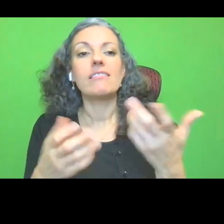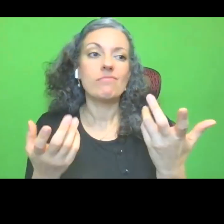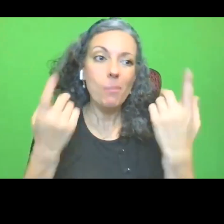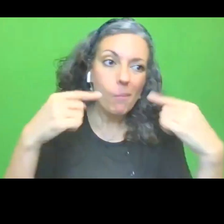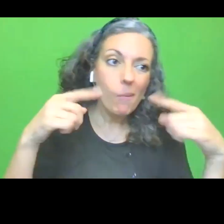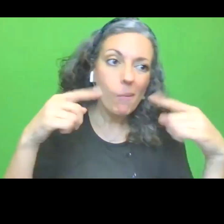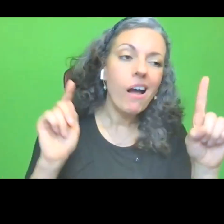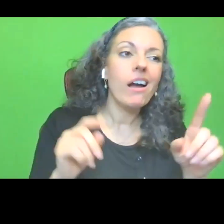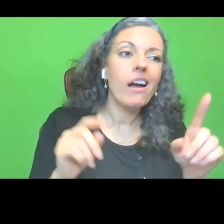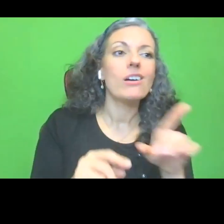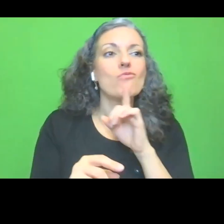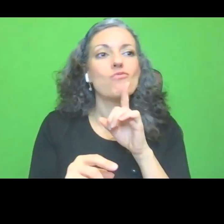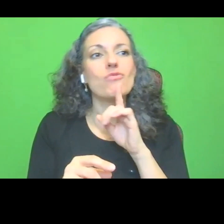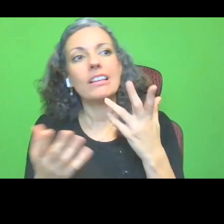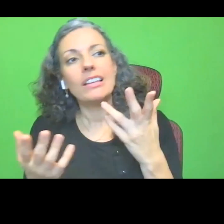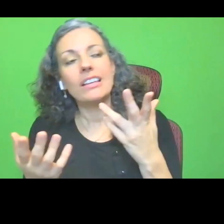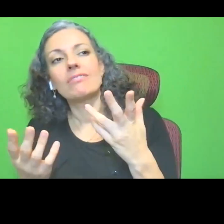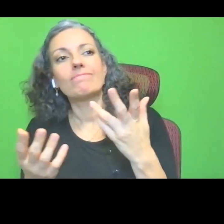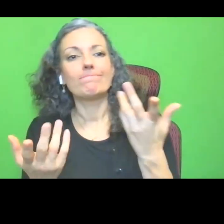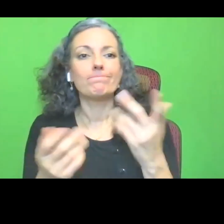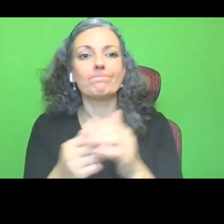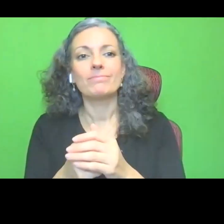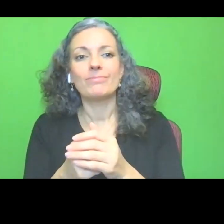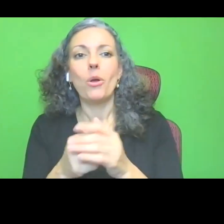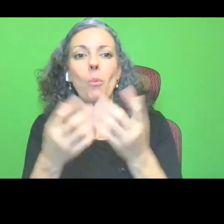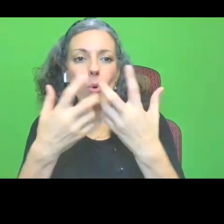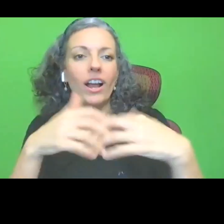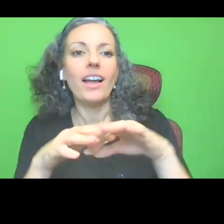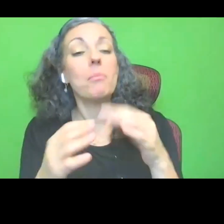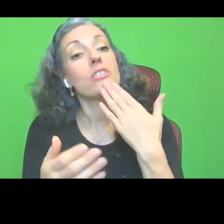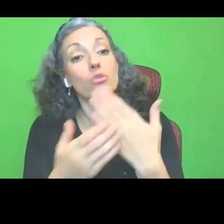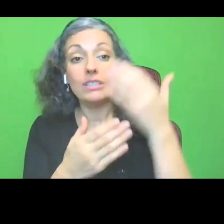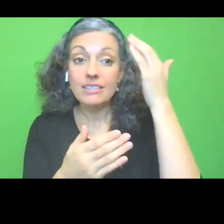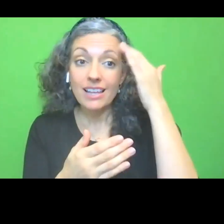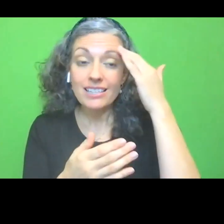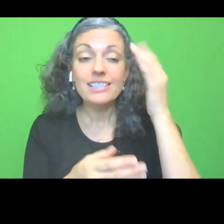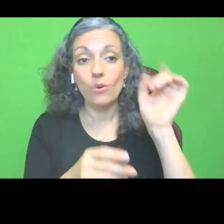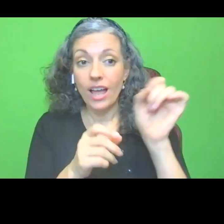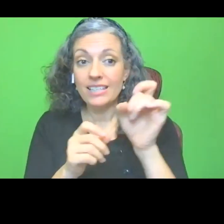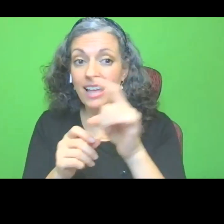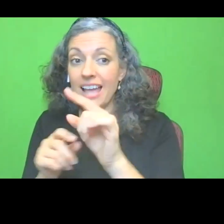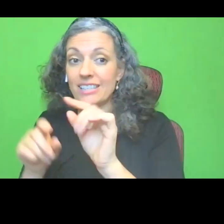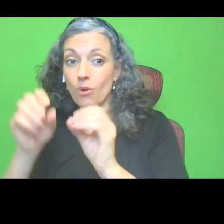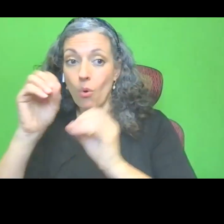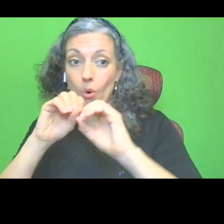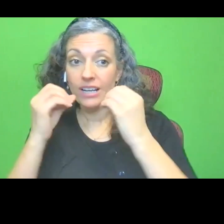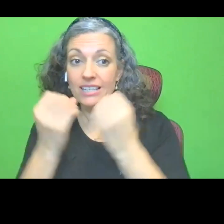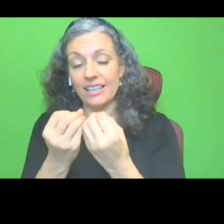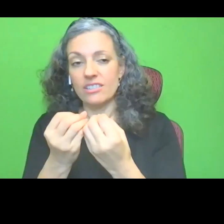lean on compliance. But I think it makes sense to ask around the organization and try to get a feel for what kind of message resonates.